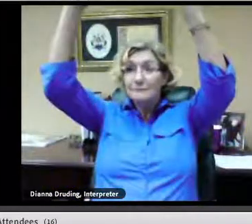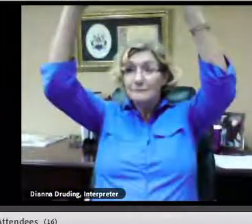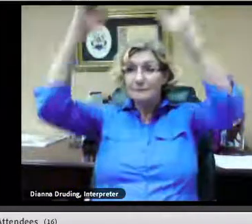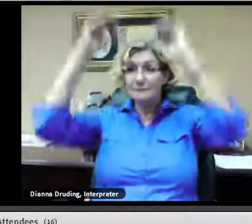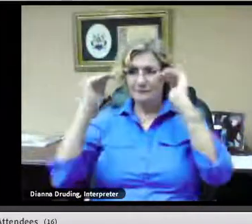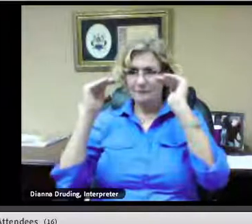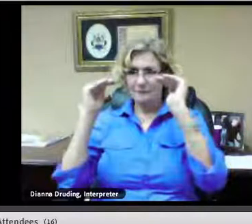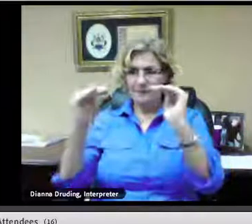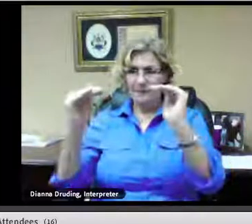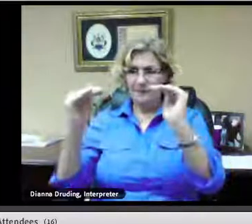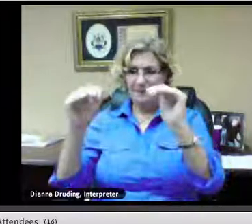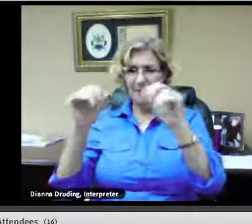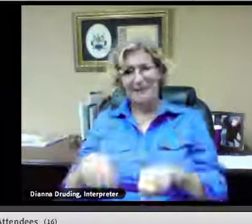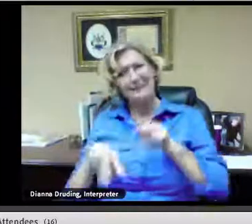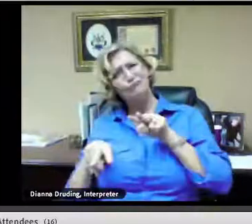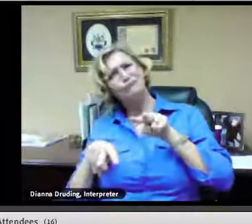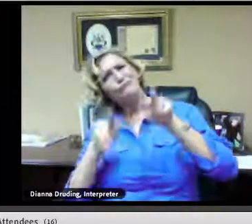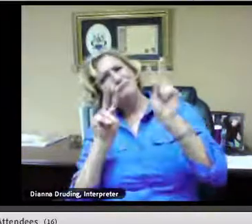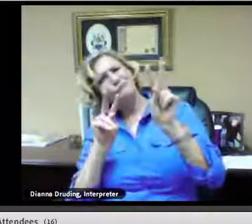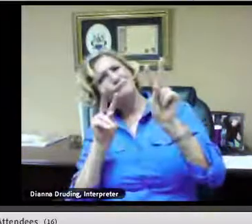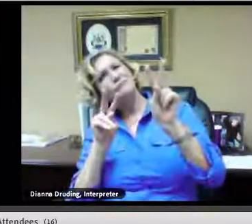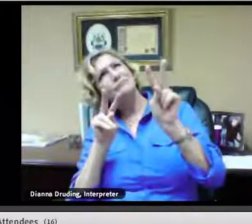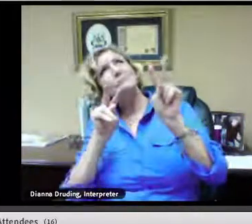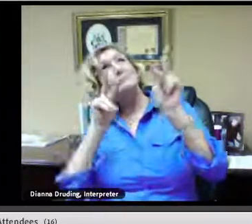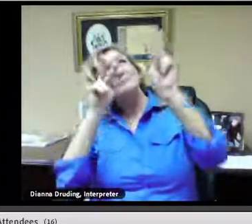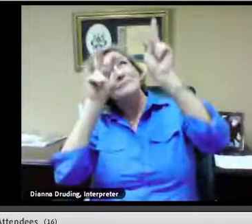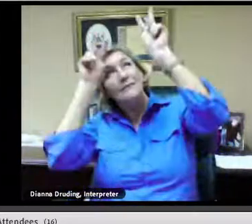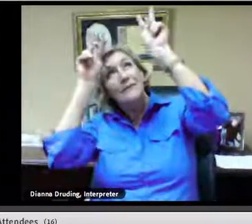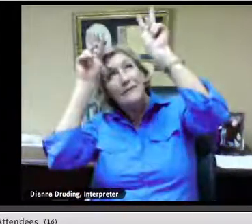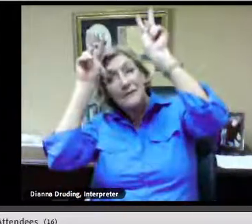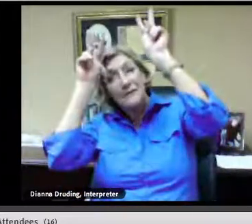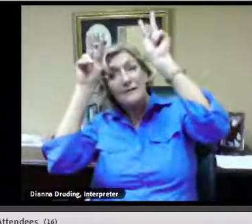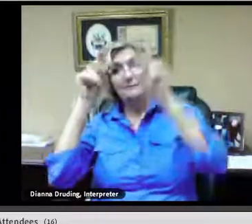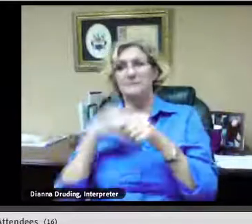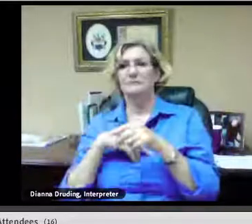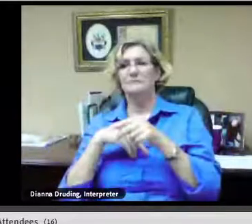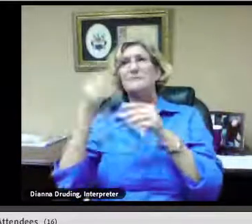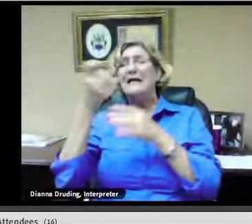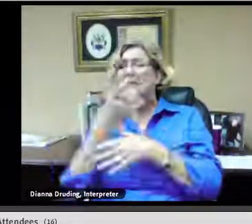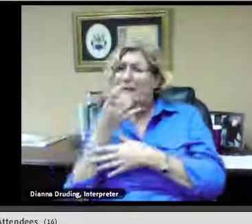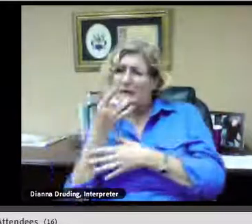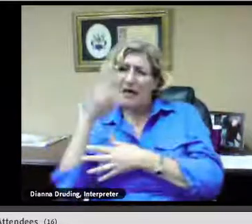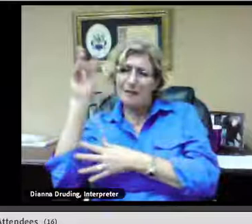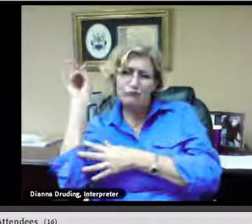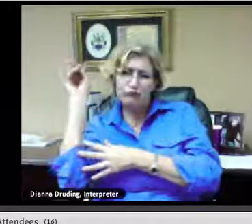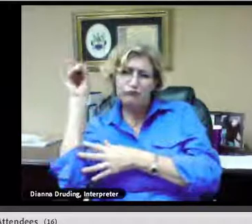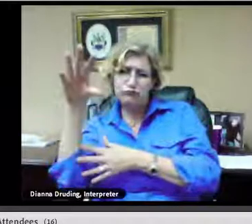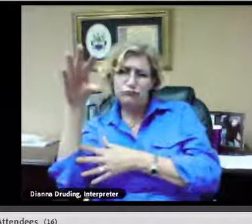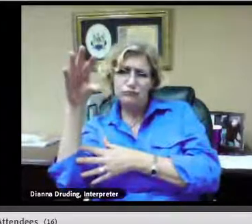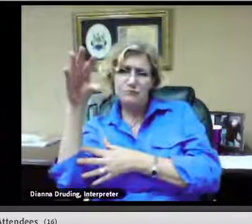You know, think about how the light angle hits that flyer. Think about the colors that are used. Think about the contrast.